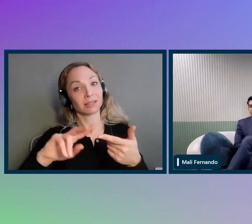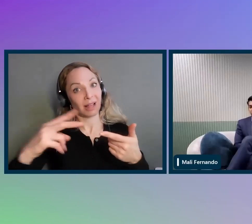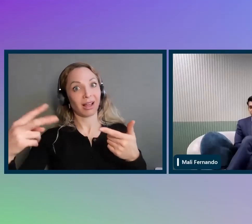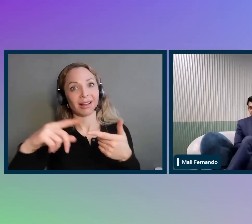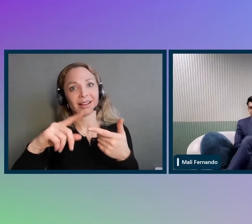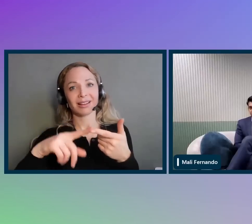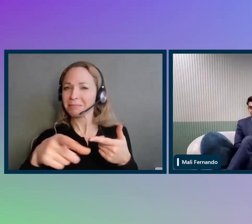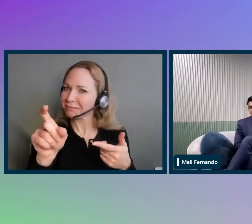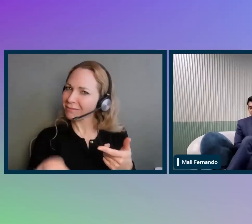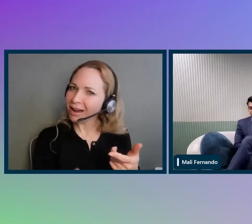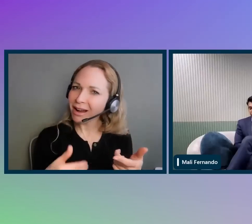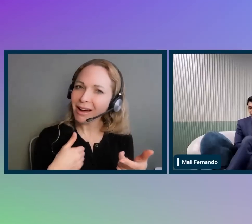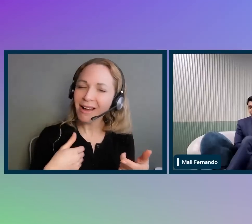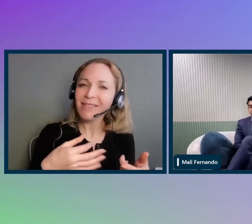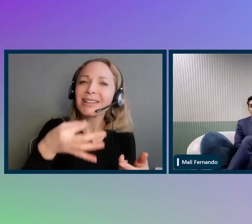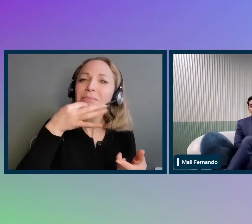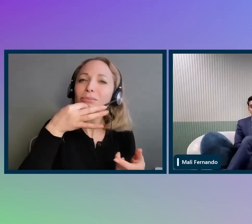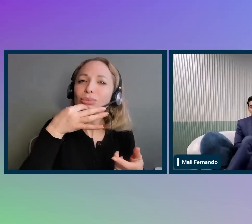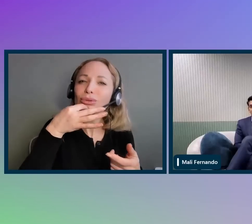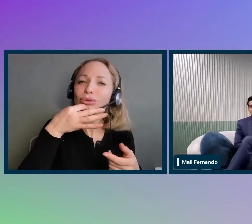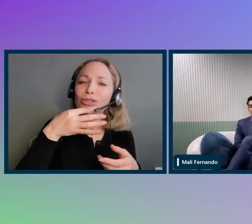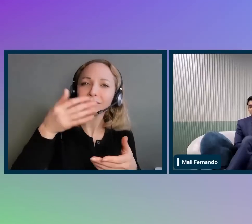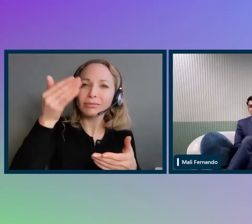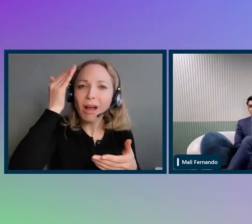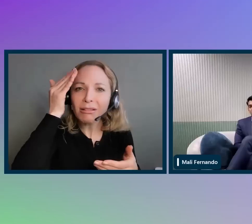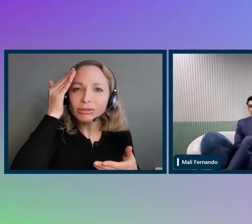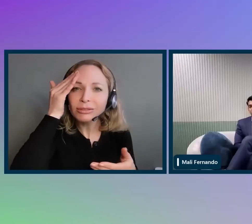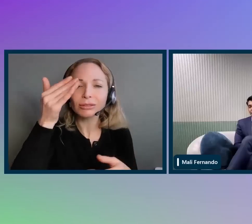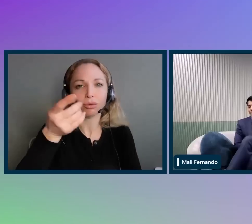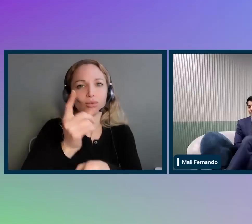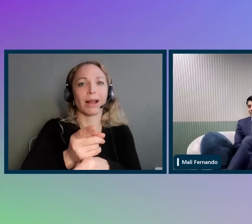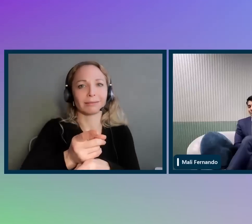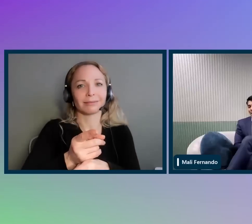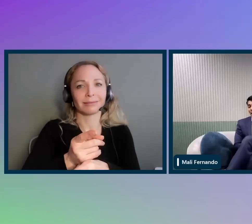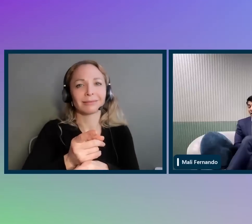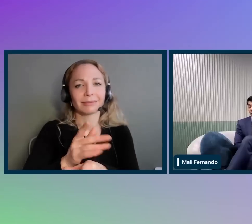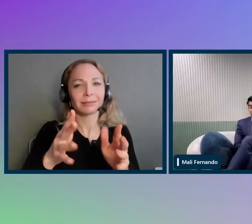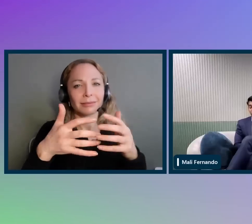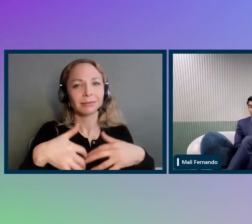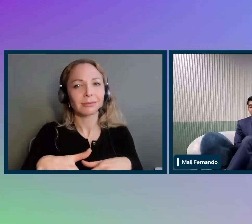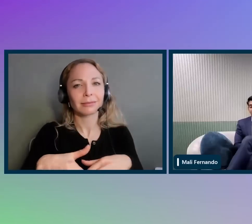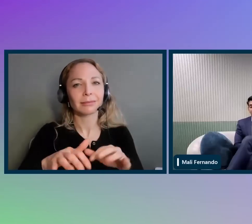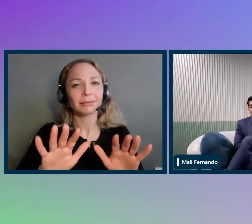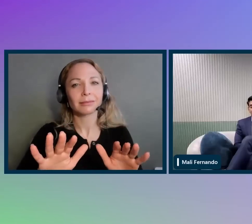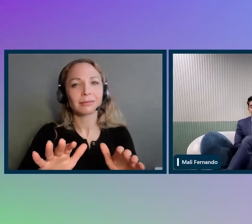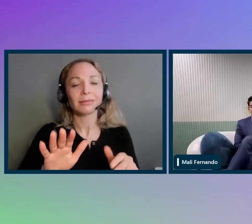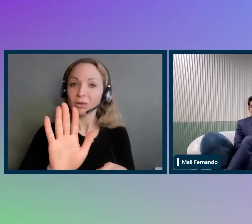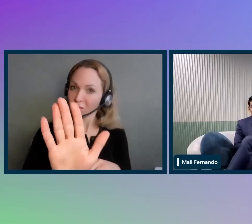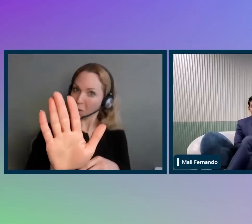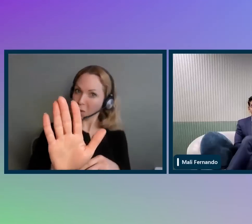where your organization is in it's own journey. I quite often come across